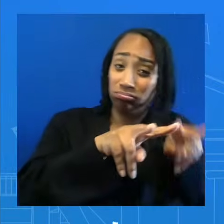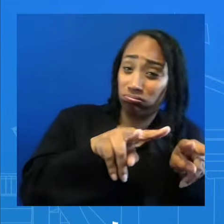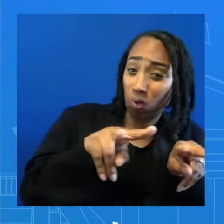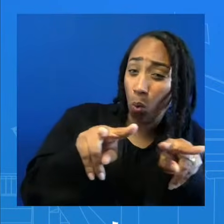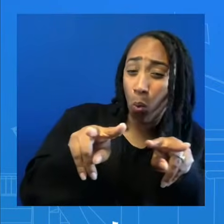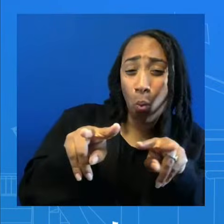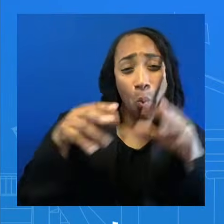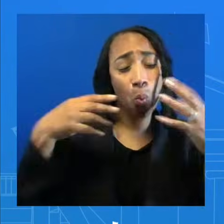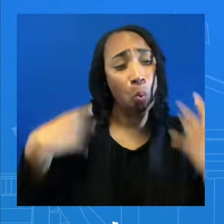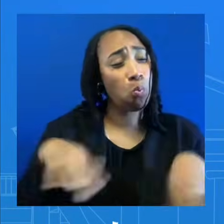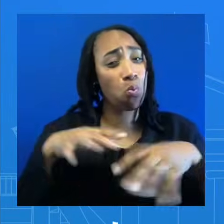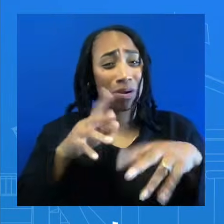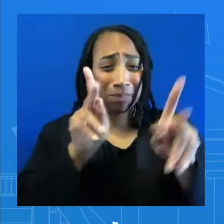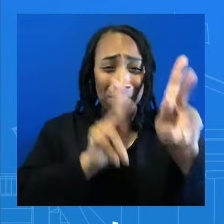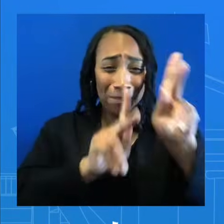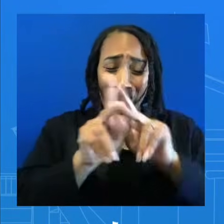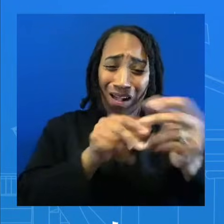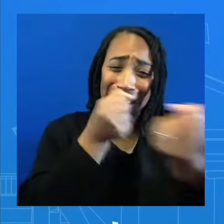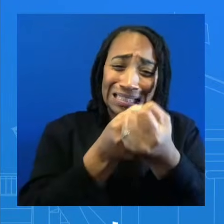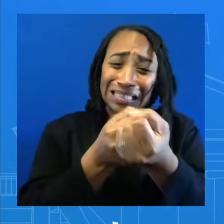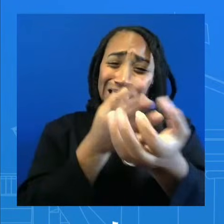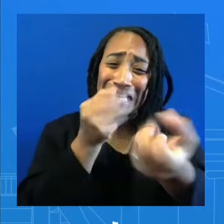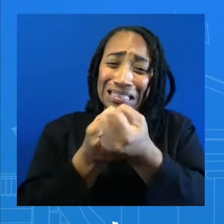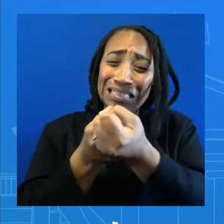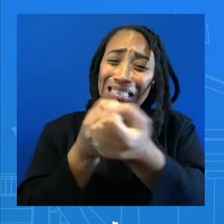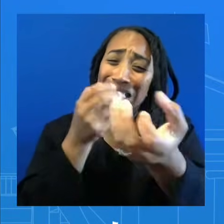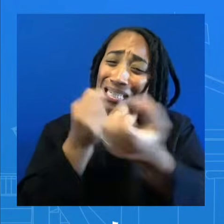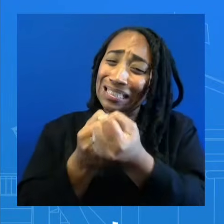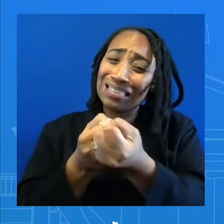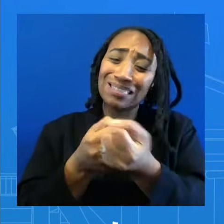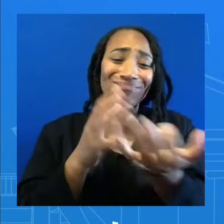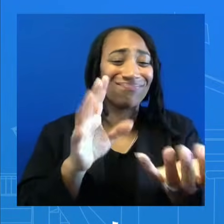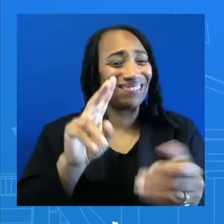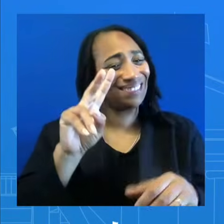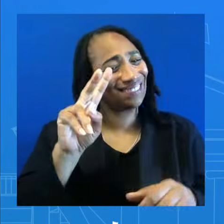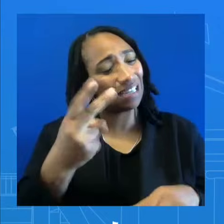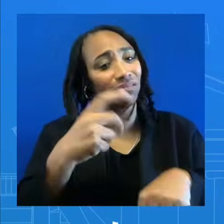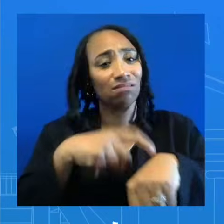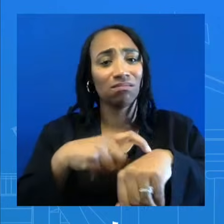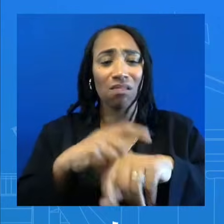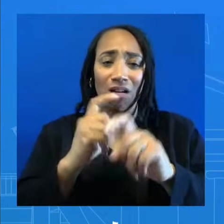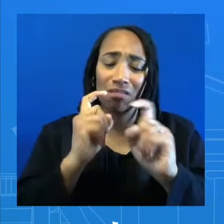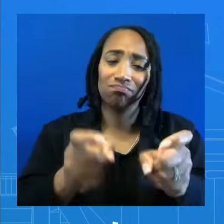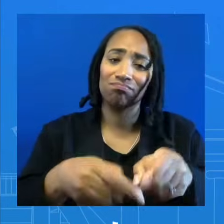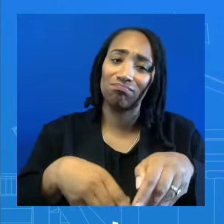So, I'm not going to preview. I'm not going to get ahead of this president. It would not be wise for me to do so,